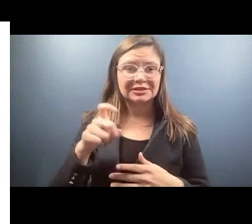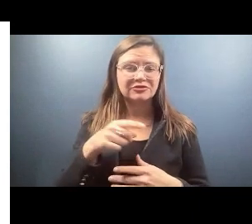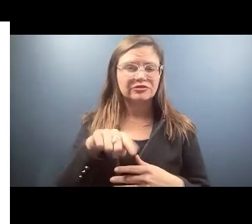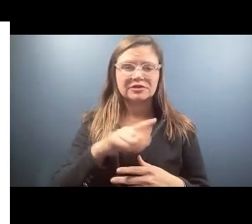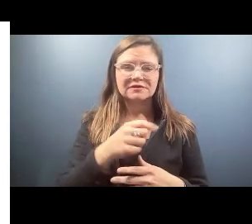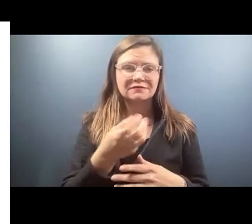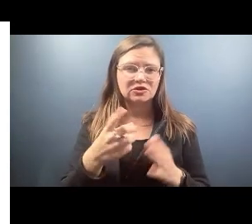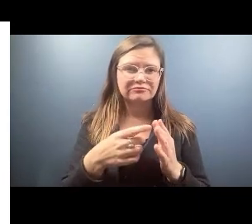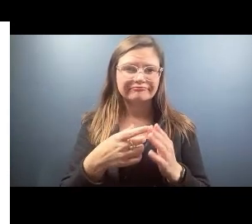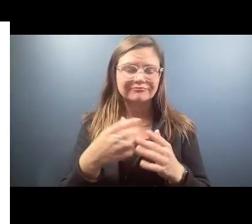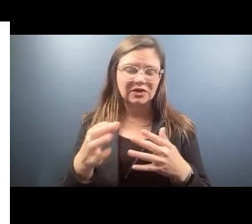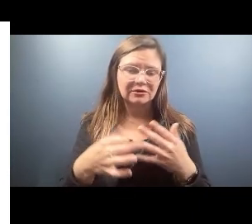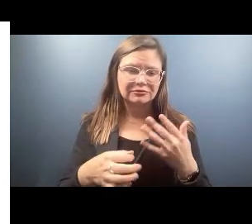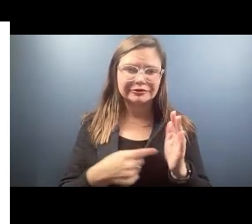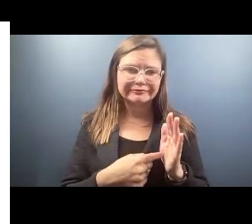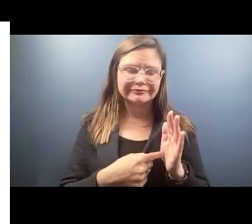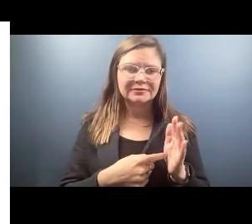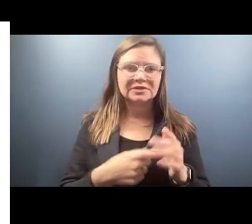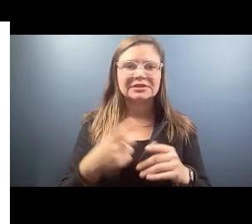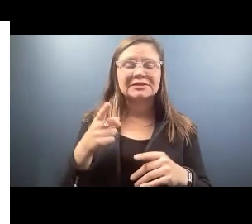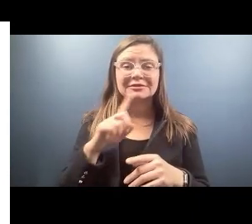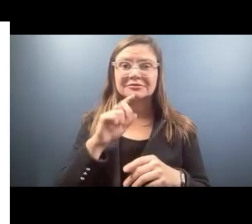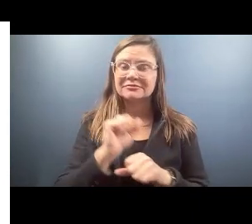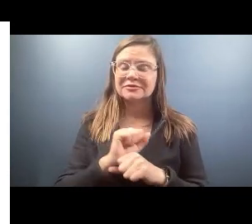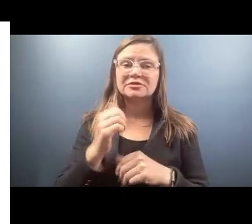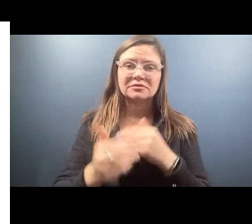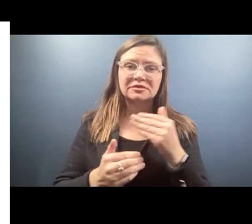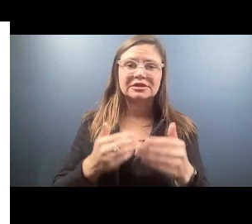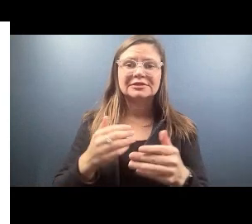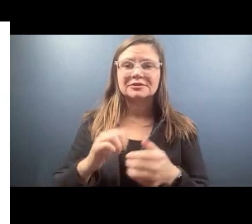Of course, this is a deliberative process with the partners in this work.